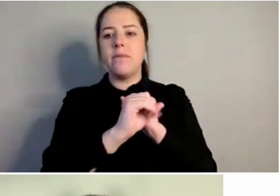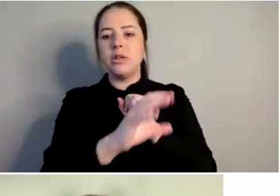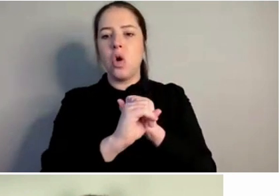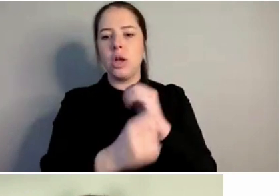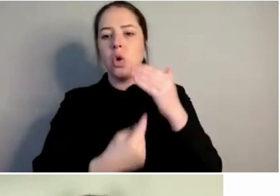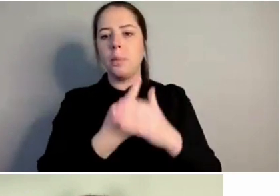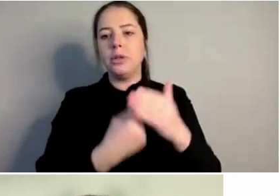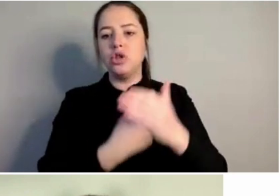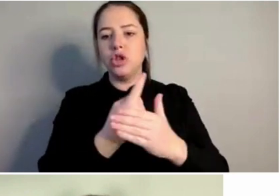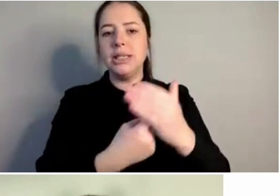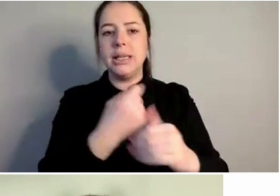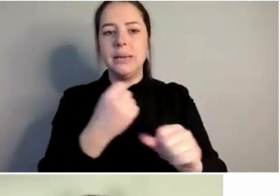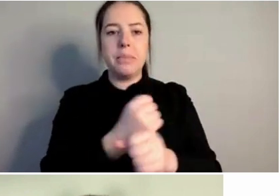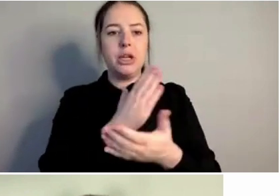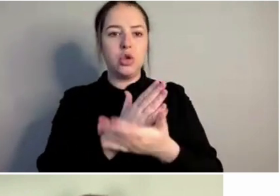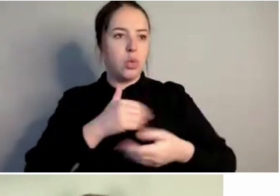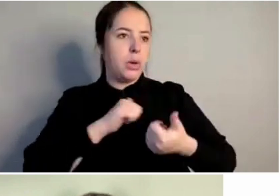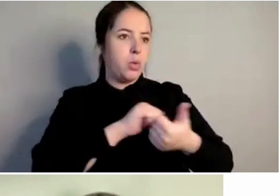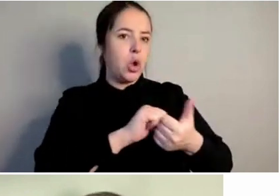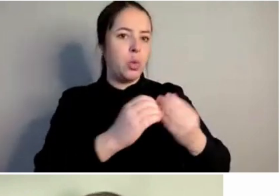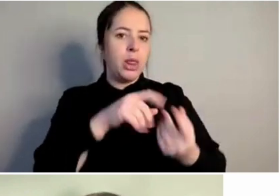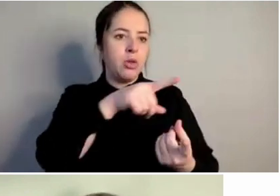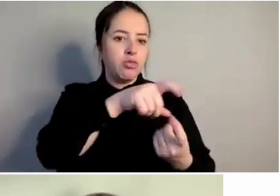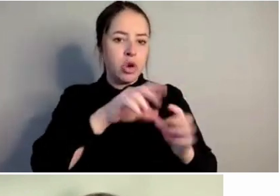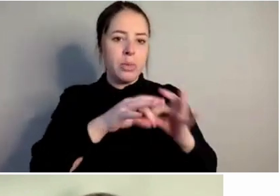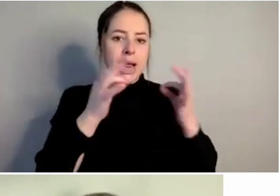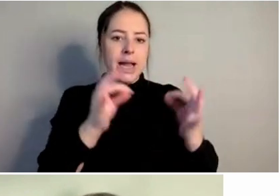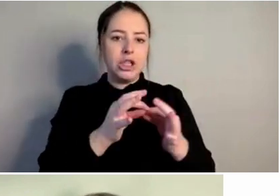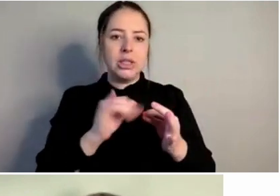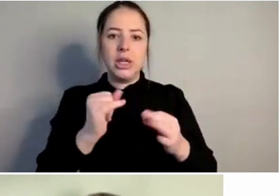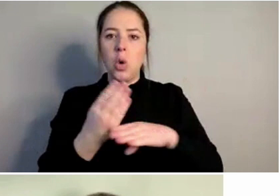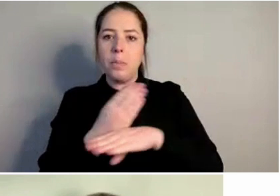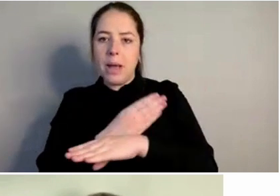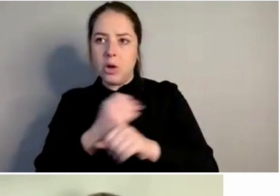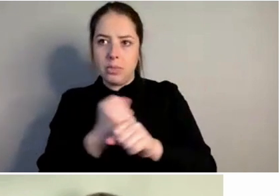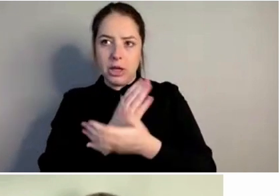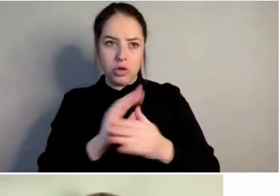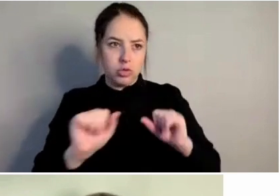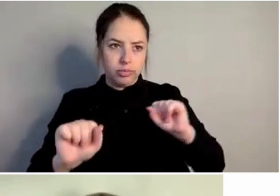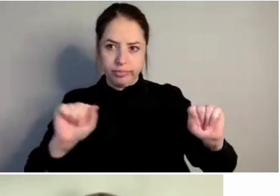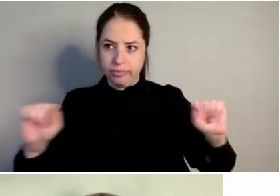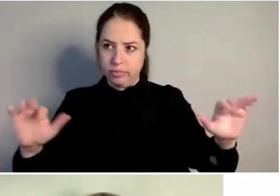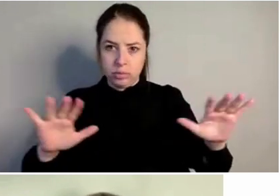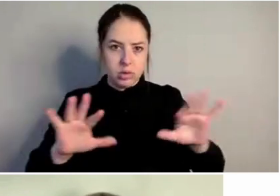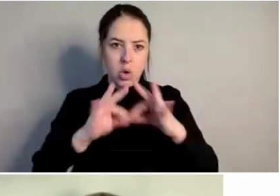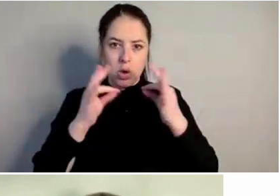and work with recruitment agencies or panel, organisations on panels